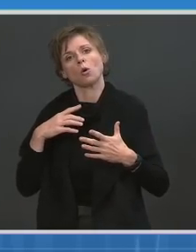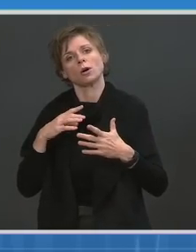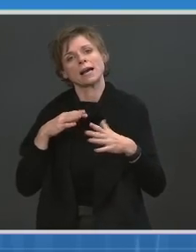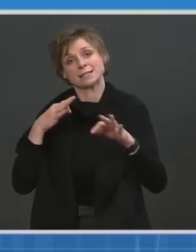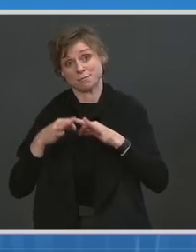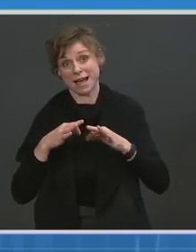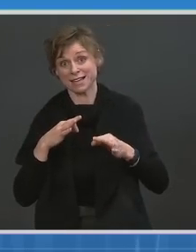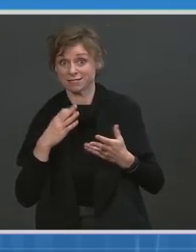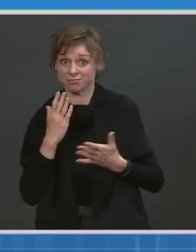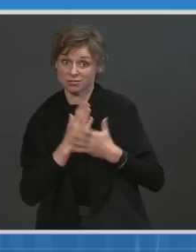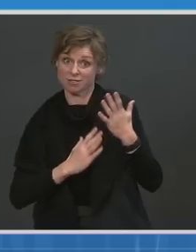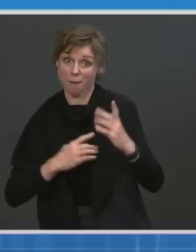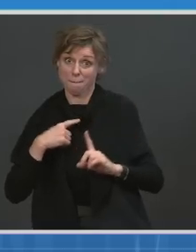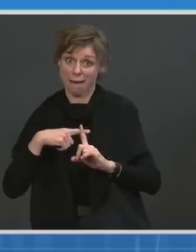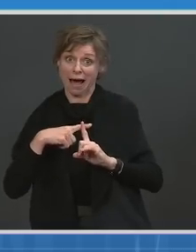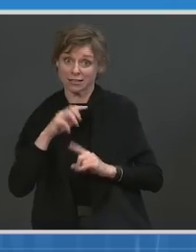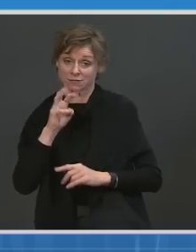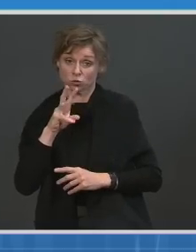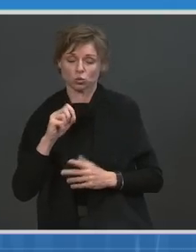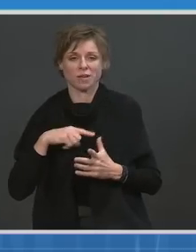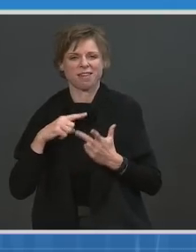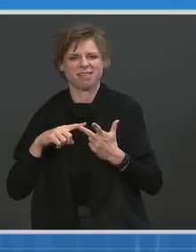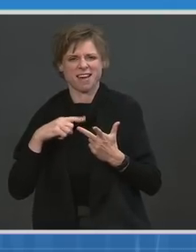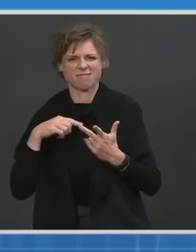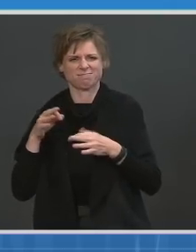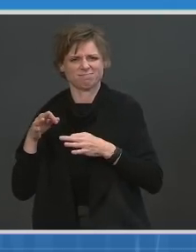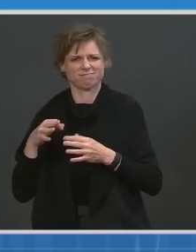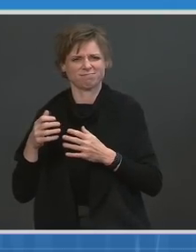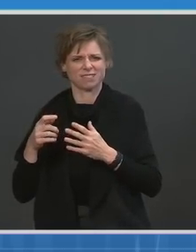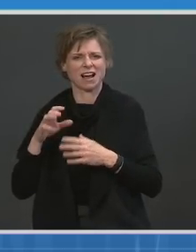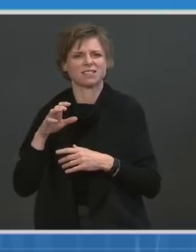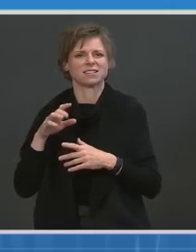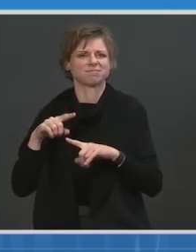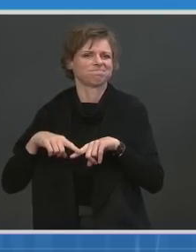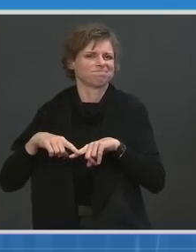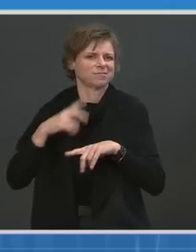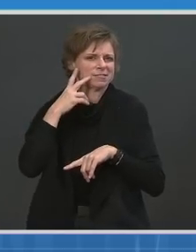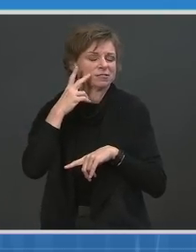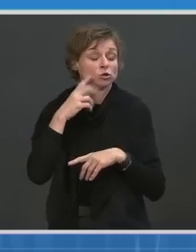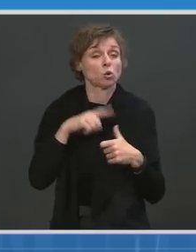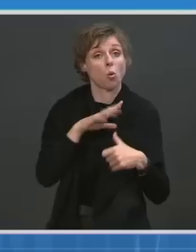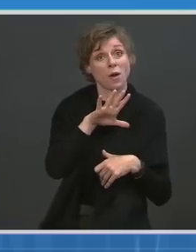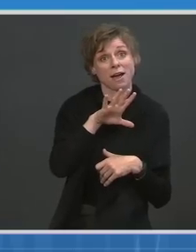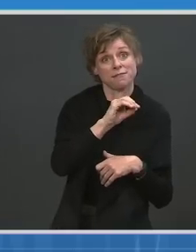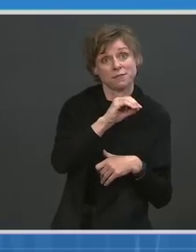Of concern is that there are about 50 percent increase in transmission with this particular variant